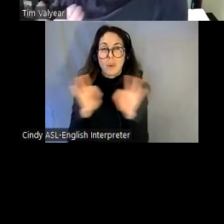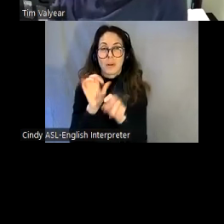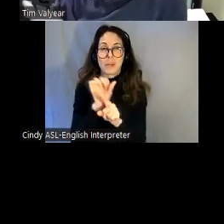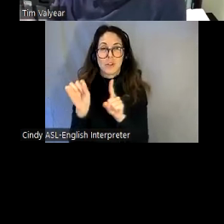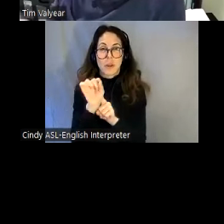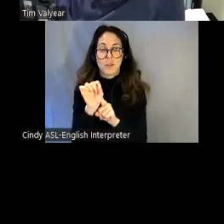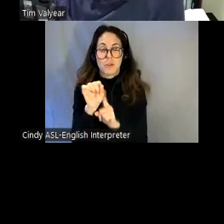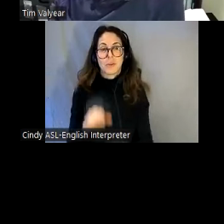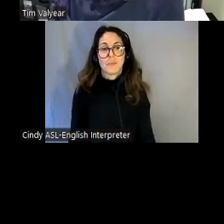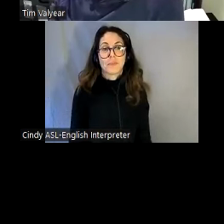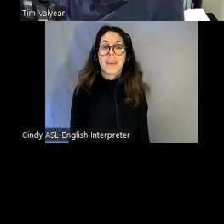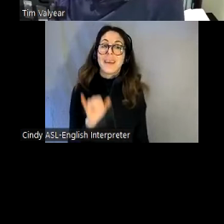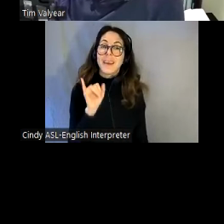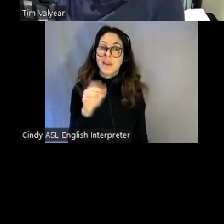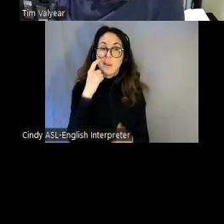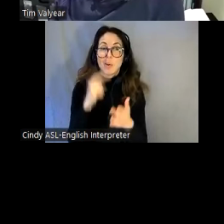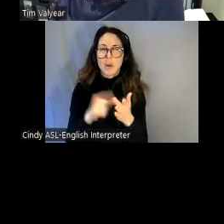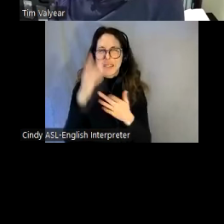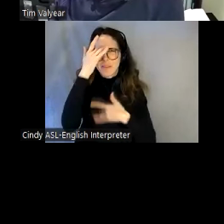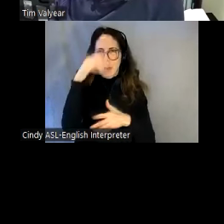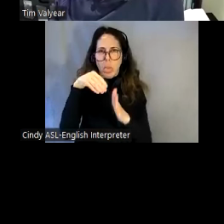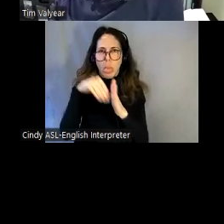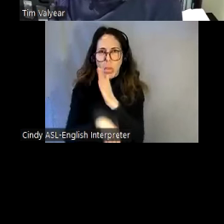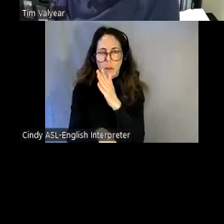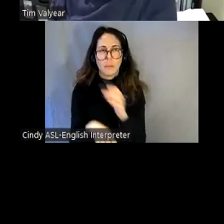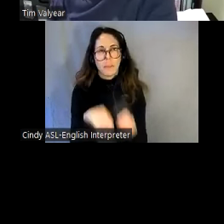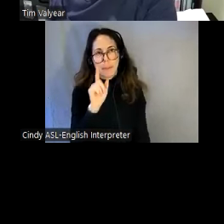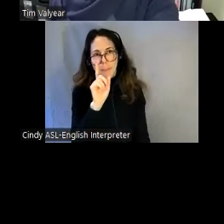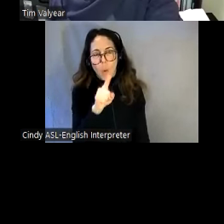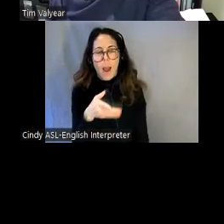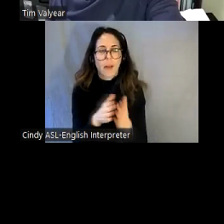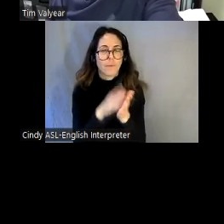really important that we are keeping those PCR tests for